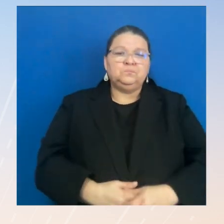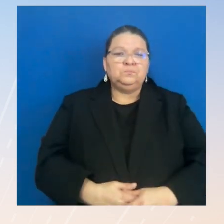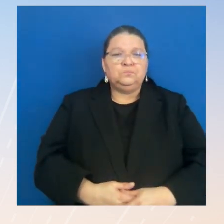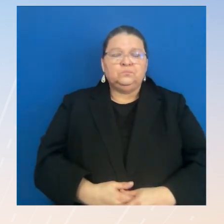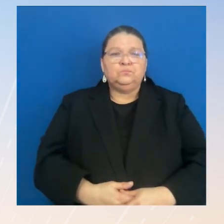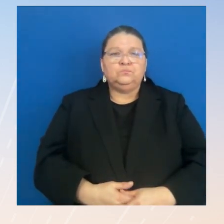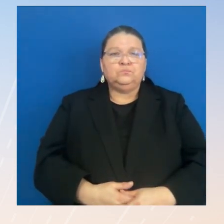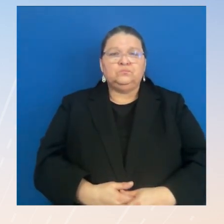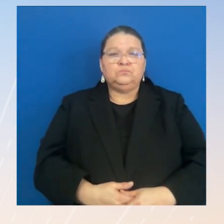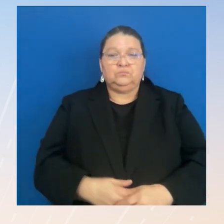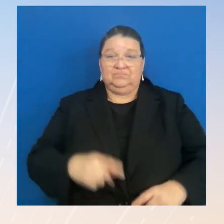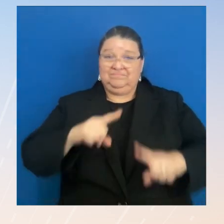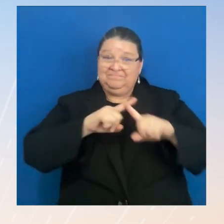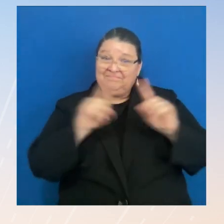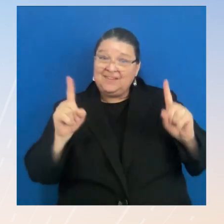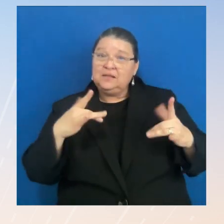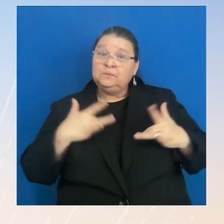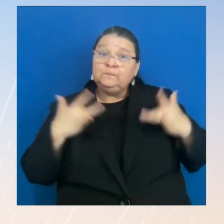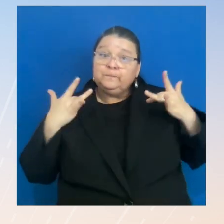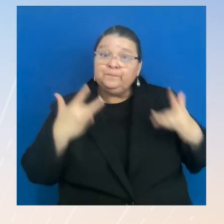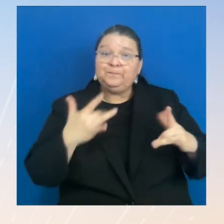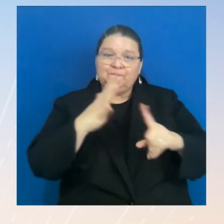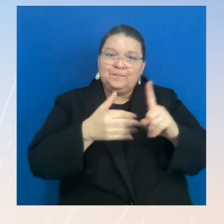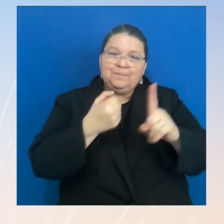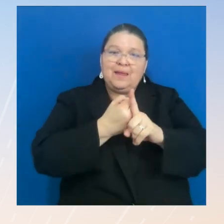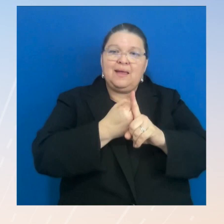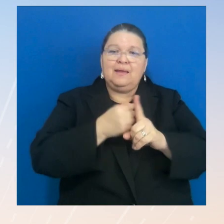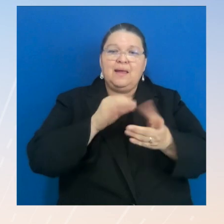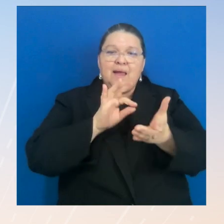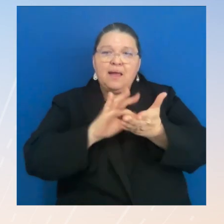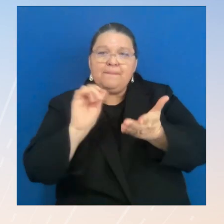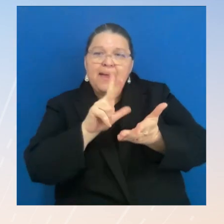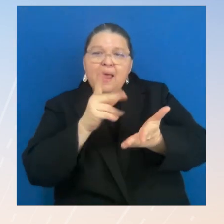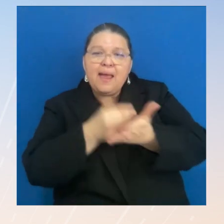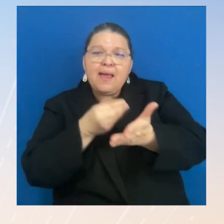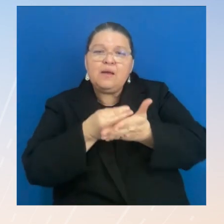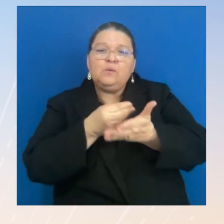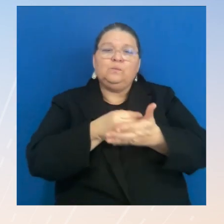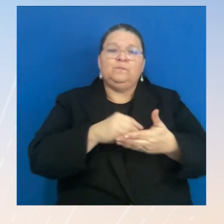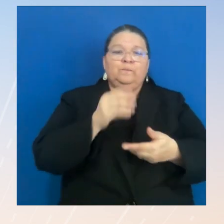or travel that's not diplomatic. The Press: I want to ask you, again, about the conversation about some of these MiGs.